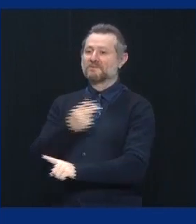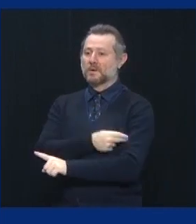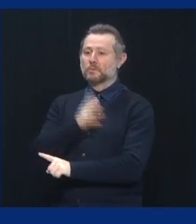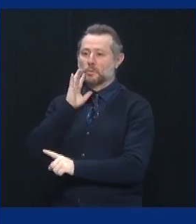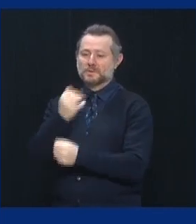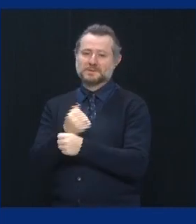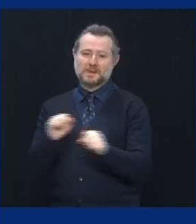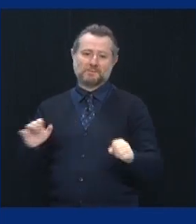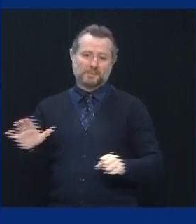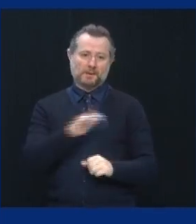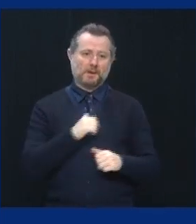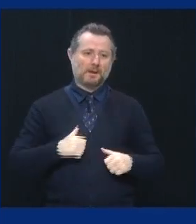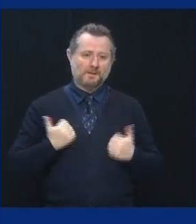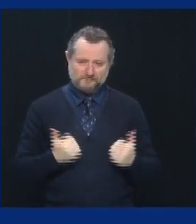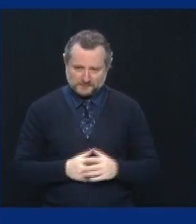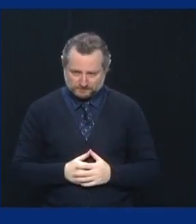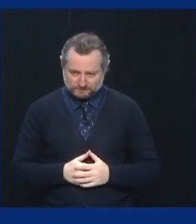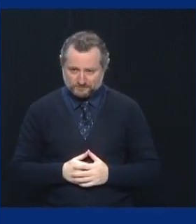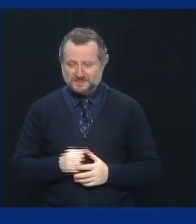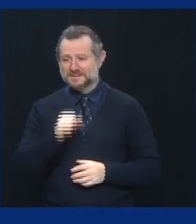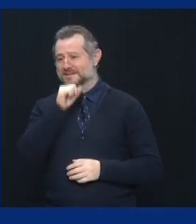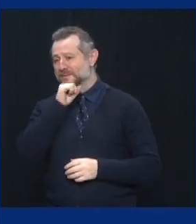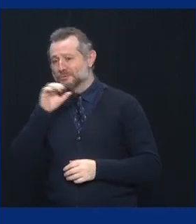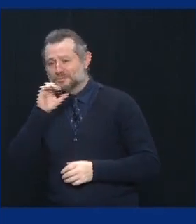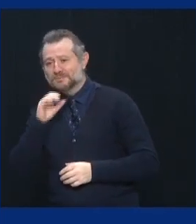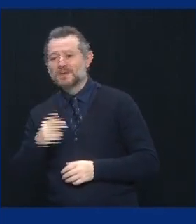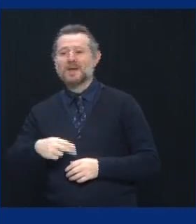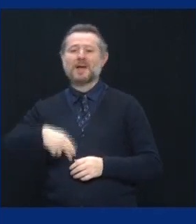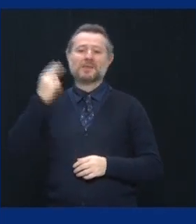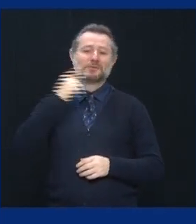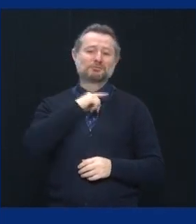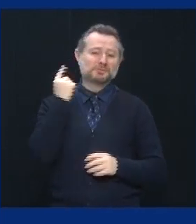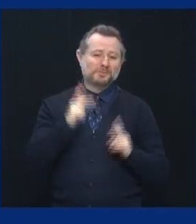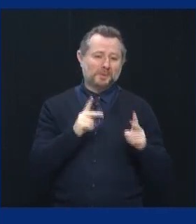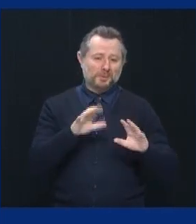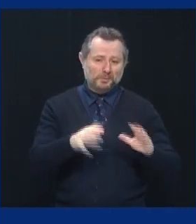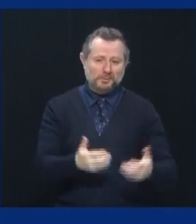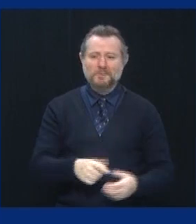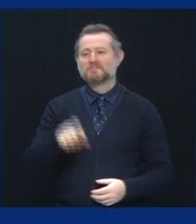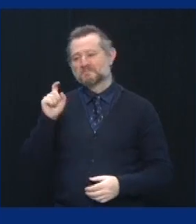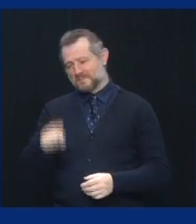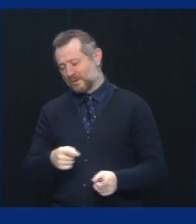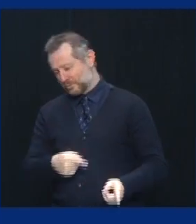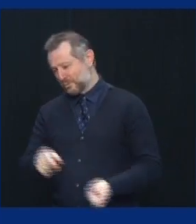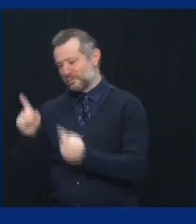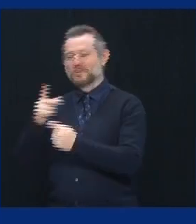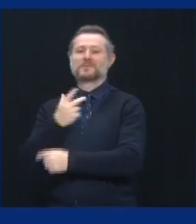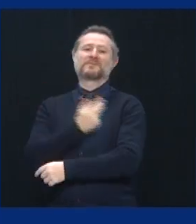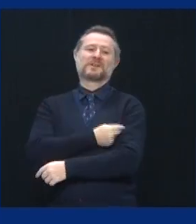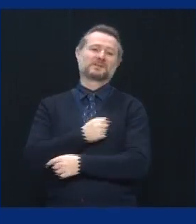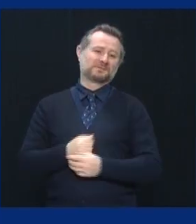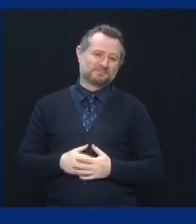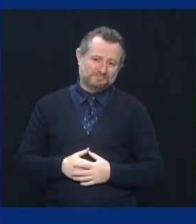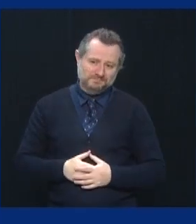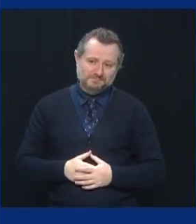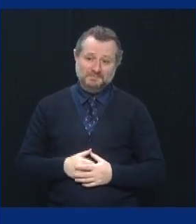AND THE MESSAGE IS CLEAR. WE BELIEVE IN SCIENCE. THIS VACCINE WILL SAVE LIVES.